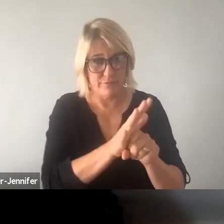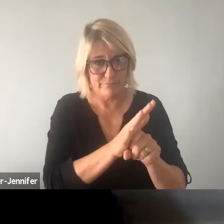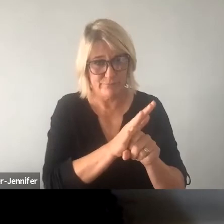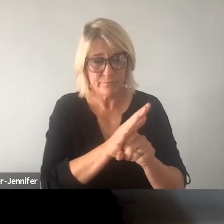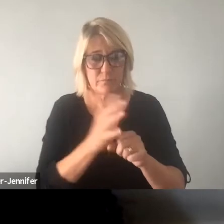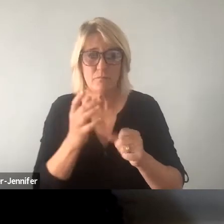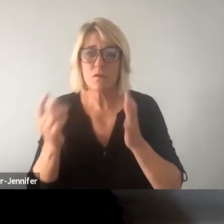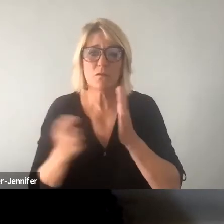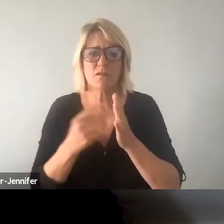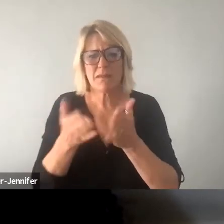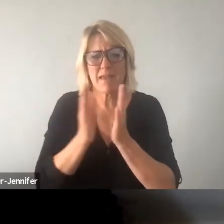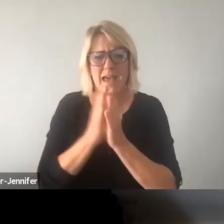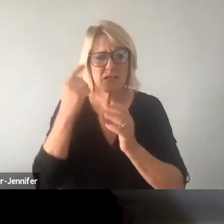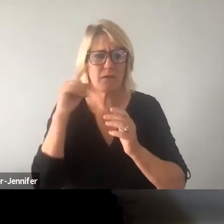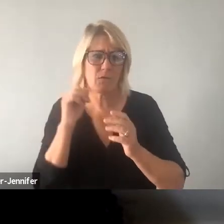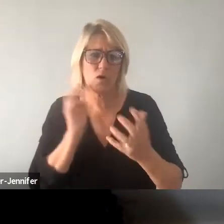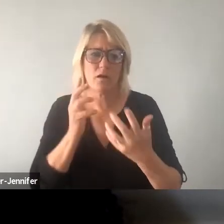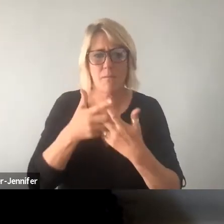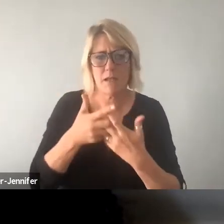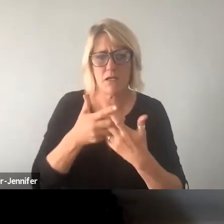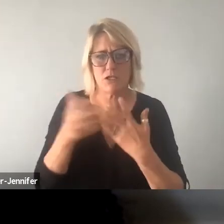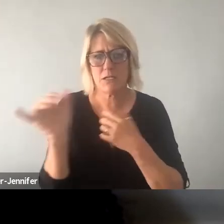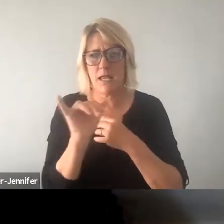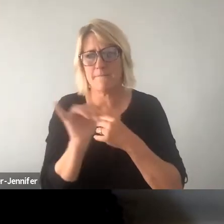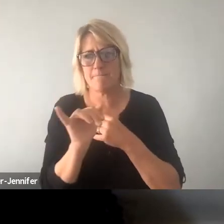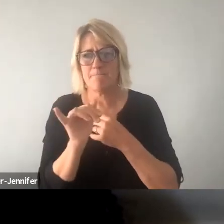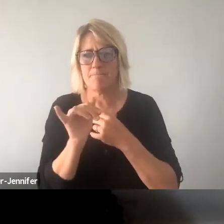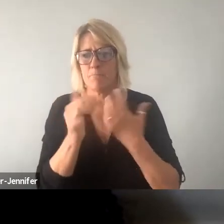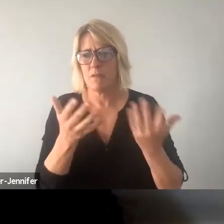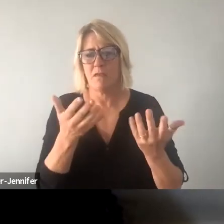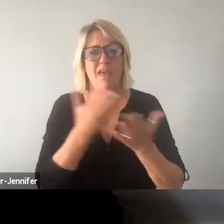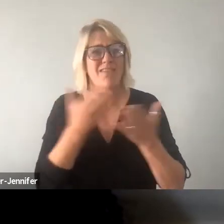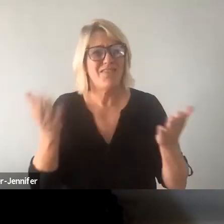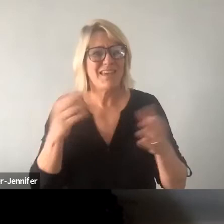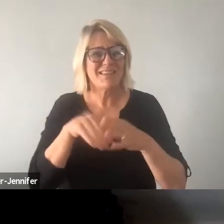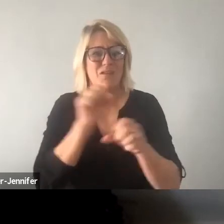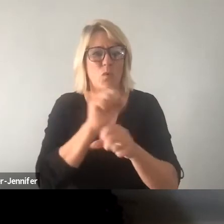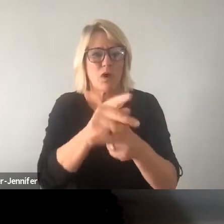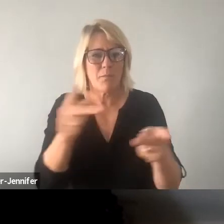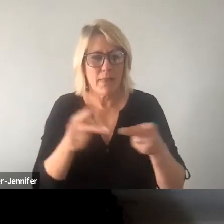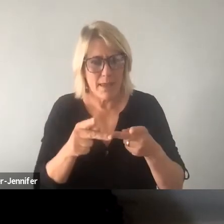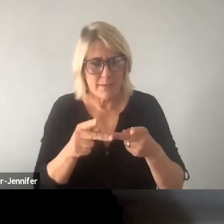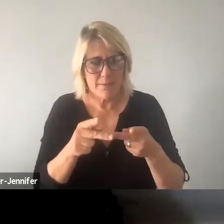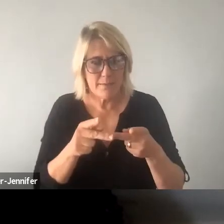that are more geared toward reducing their exposure to COVID. So they are